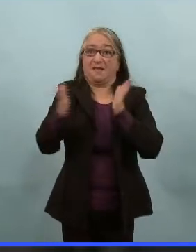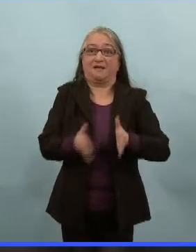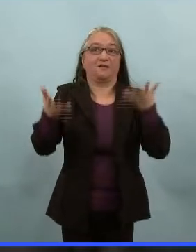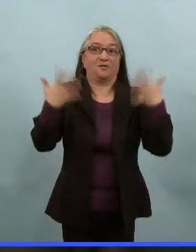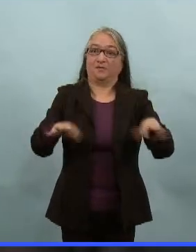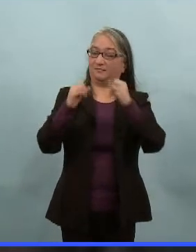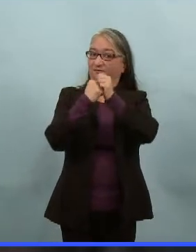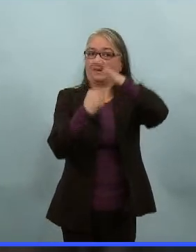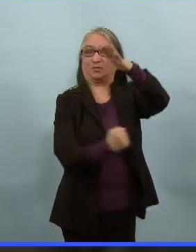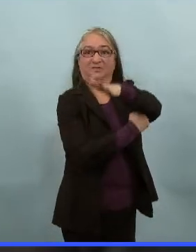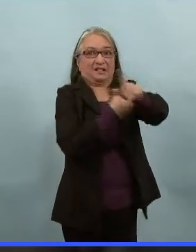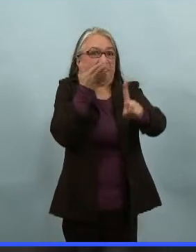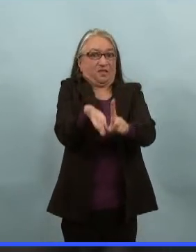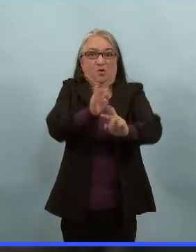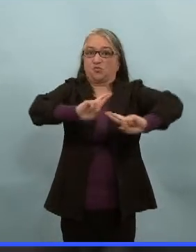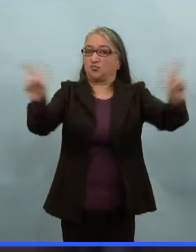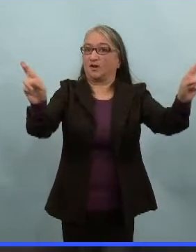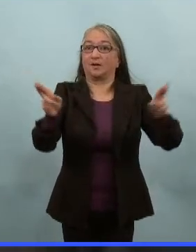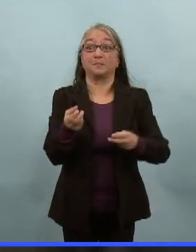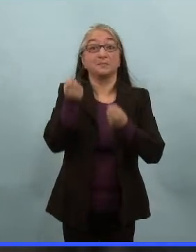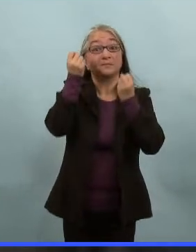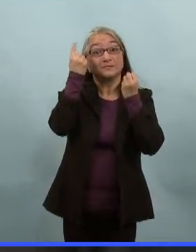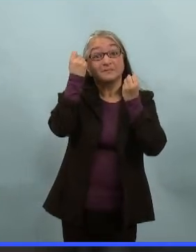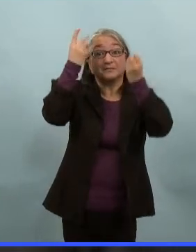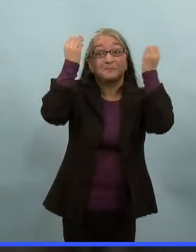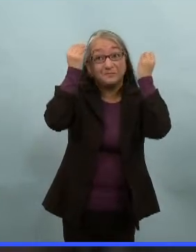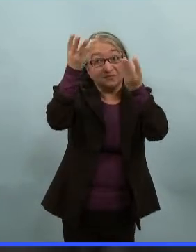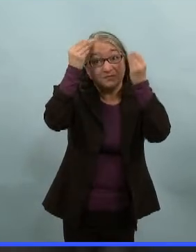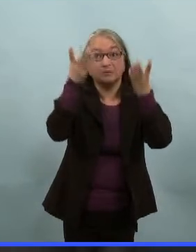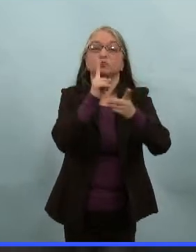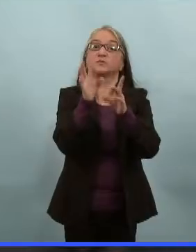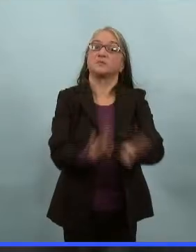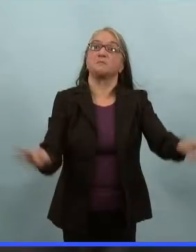we have that message if you're sick it's important to stay at home we have vaccines and we have